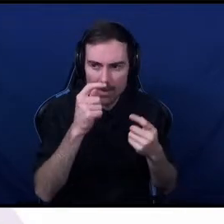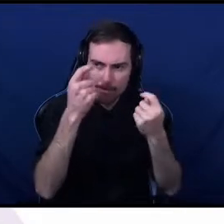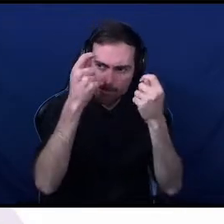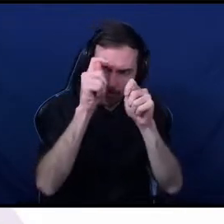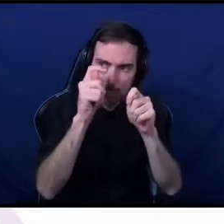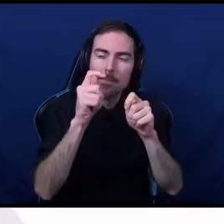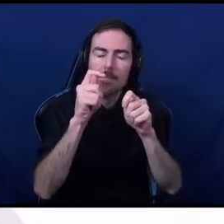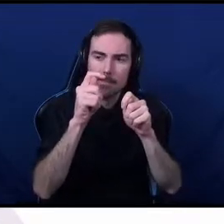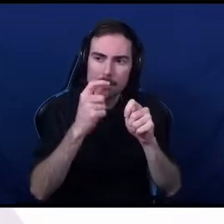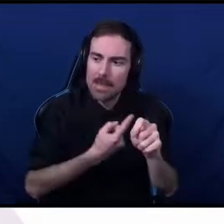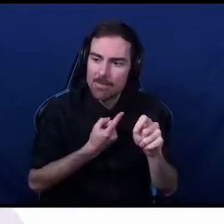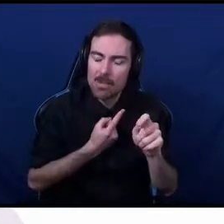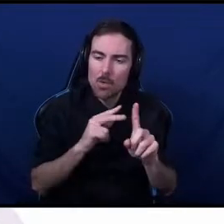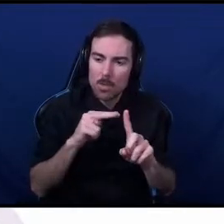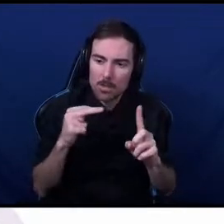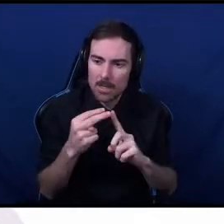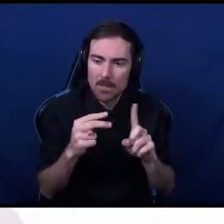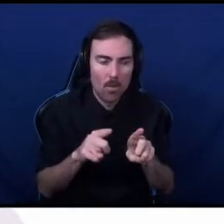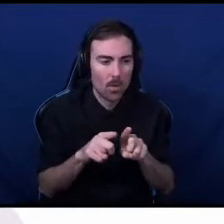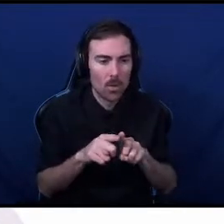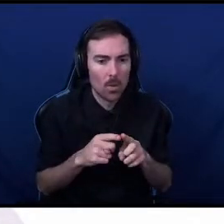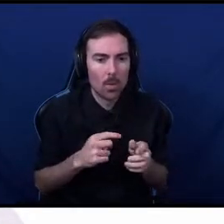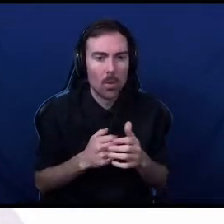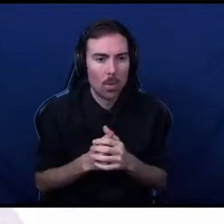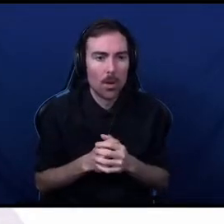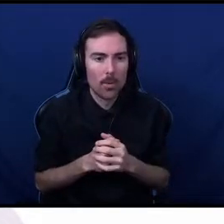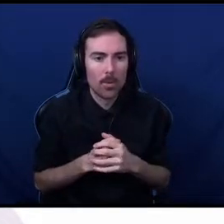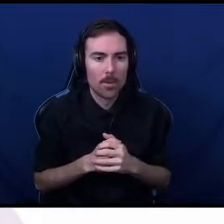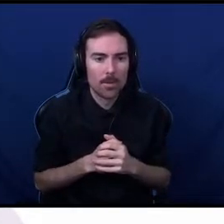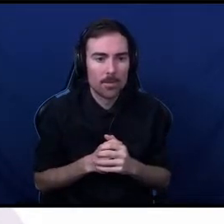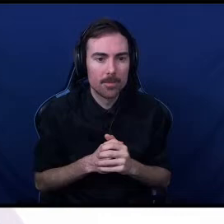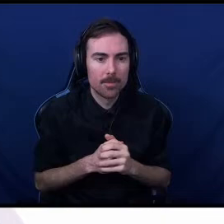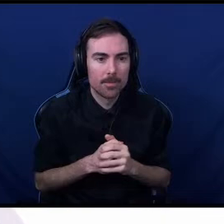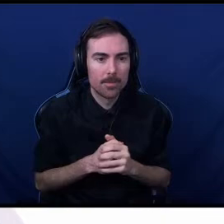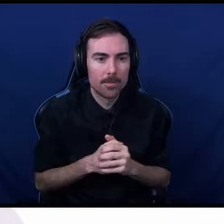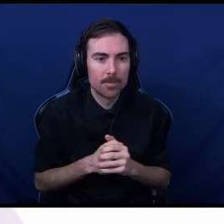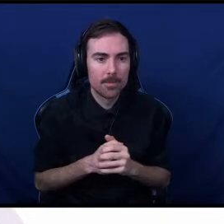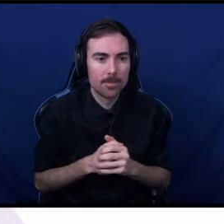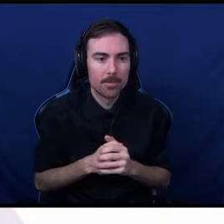perspectives. And I think it is fair to say that because if